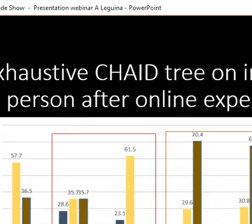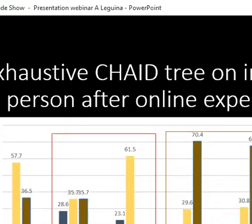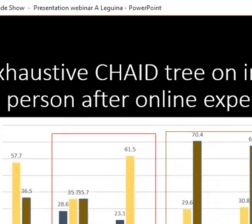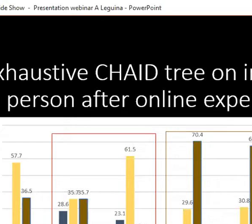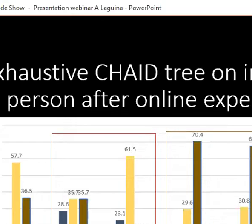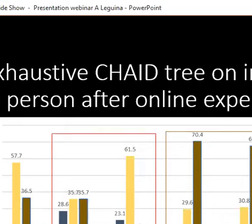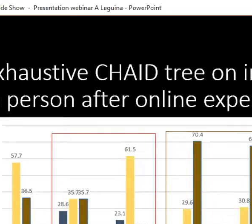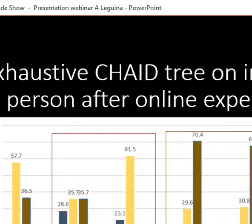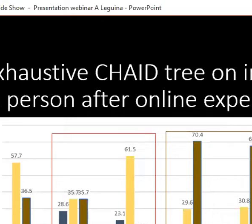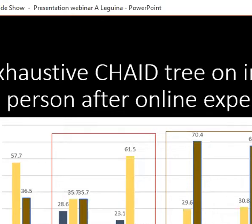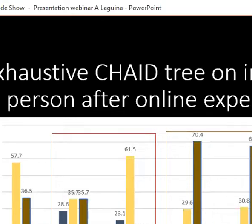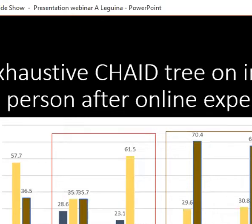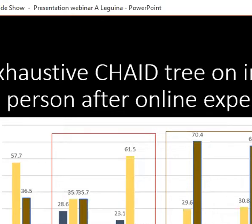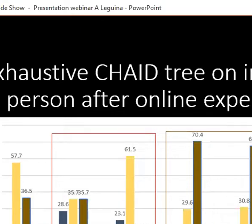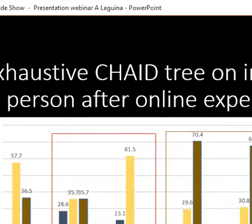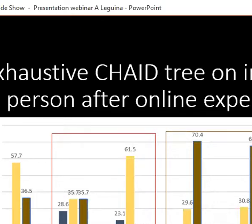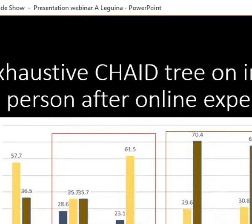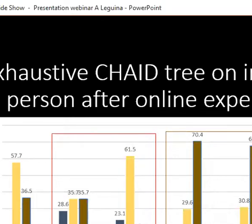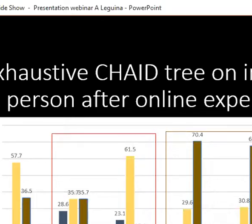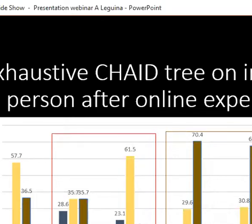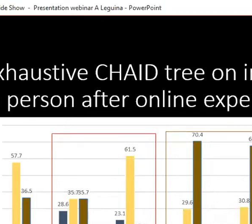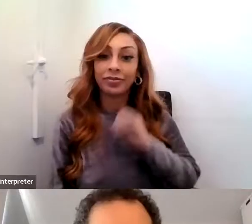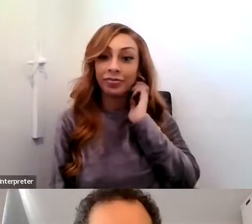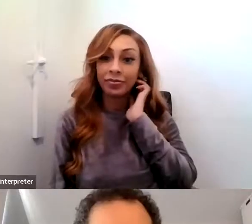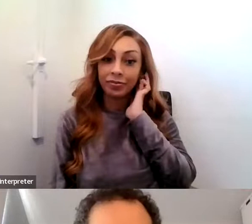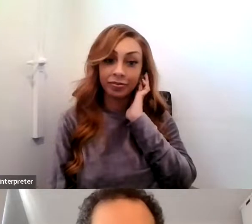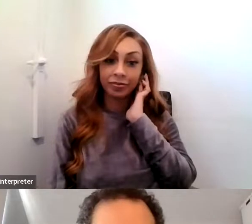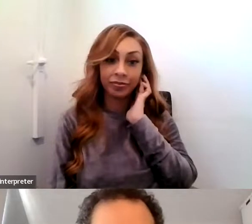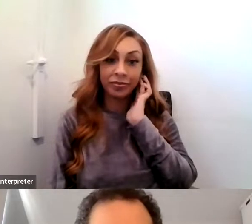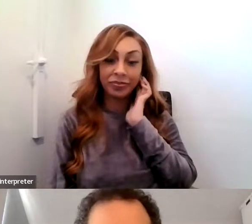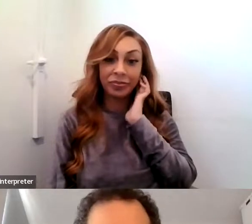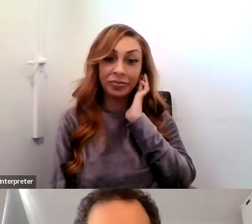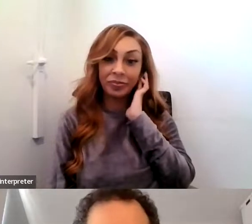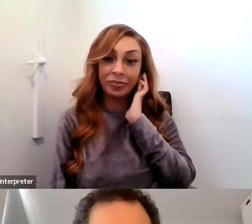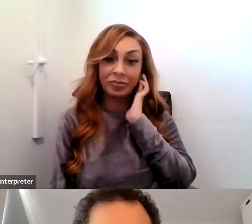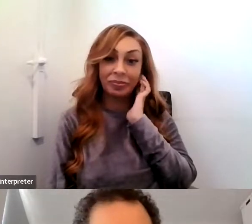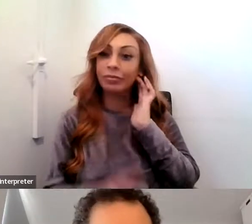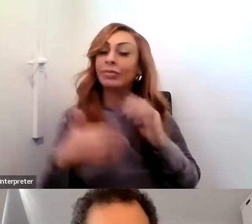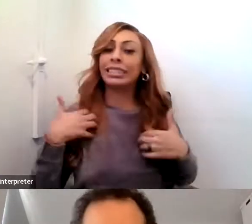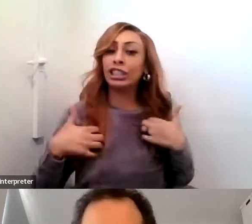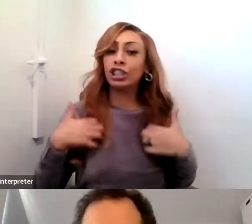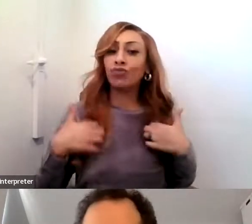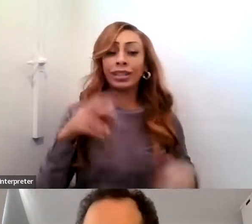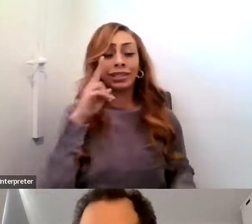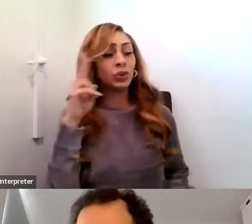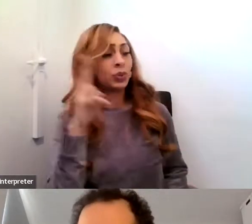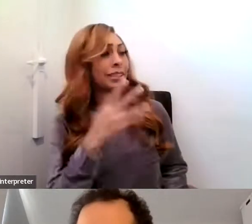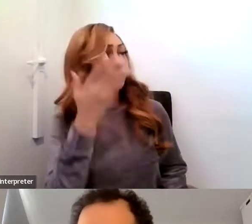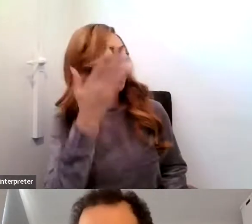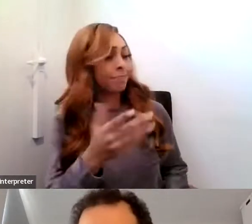That was wonderful, thank you, Adrian. Thank you to Richard as well. It's really interesting to see the different areas